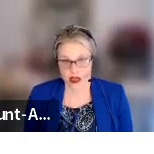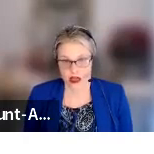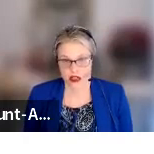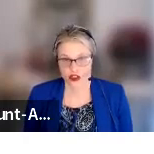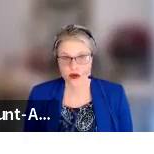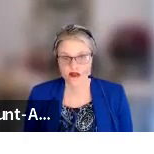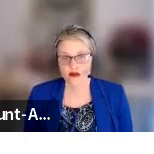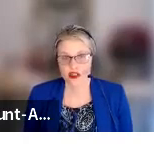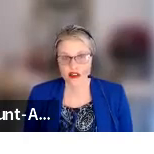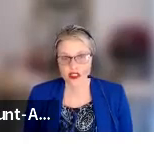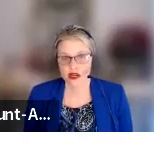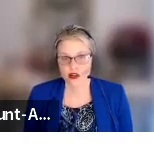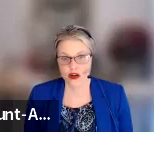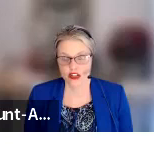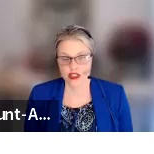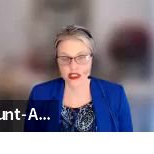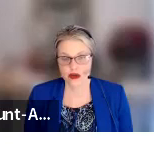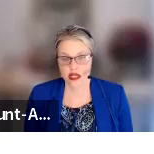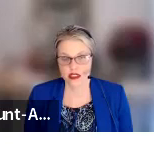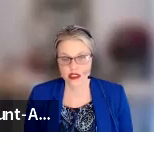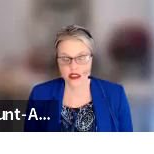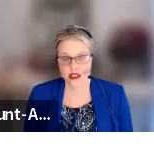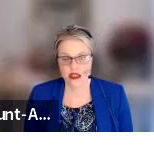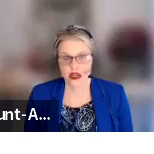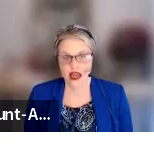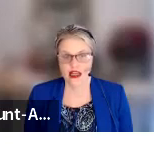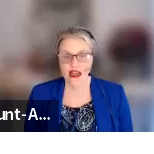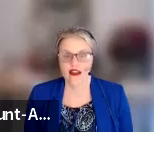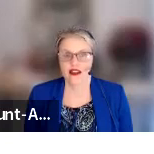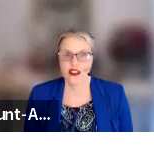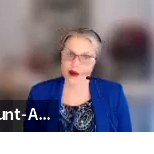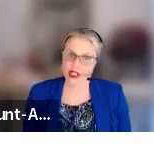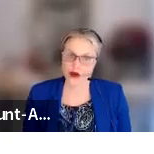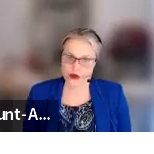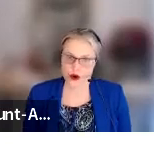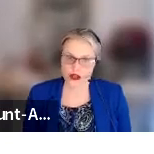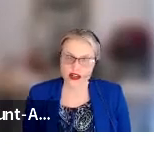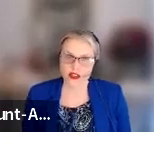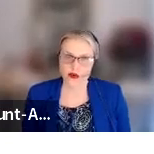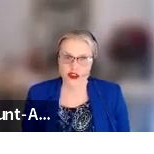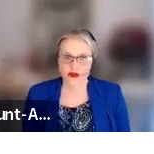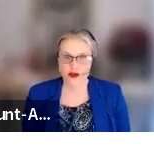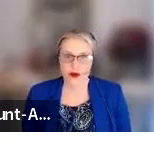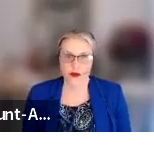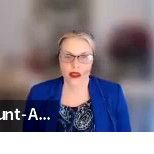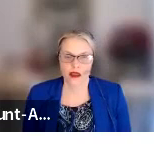2.5 million TBIs occur annually in the U.S. And again, it's probably underreported, as we mentioned before.